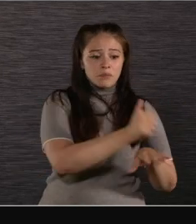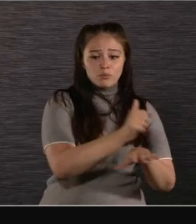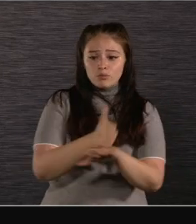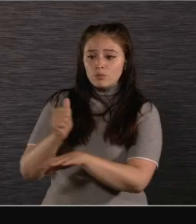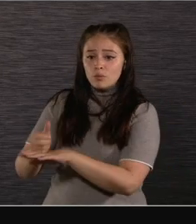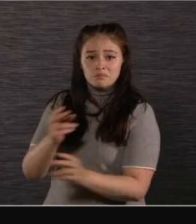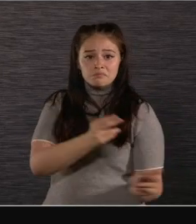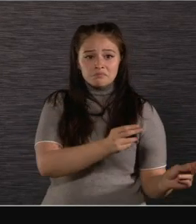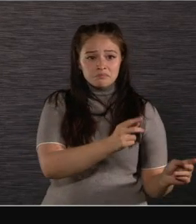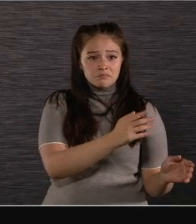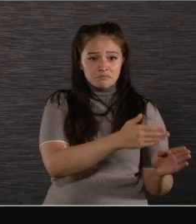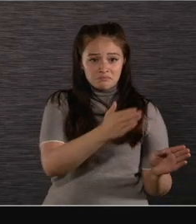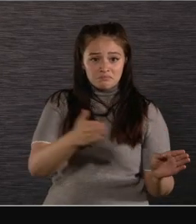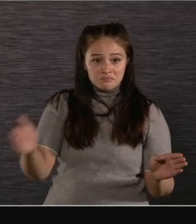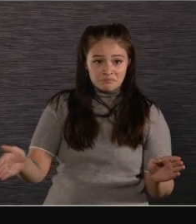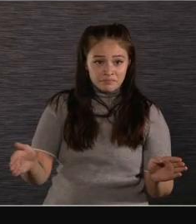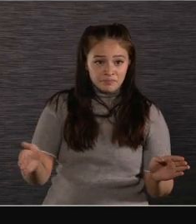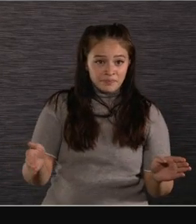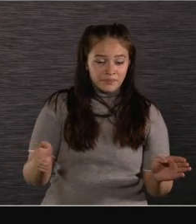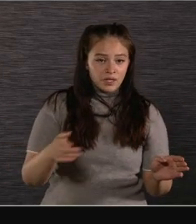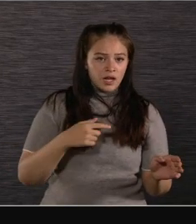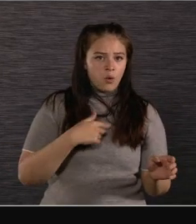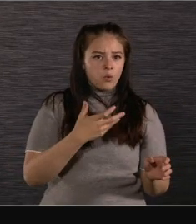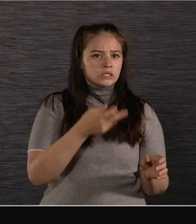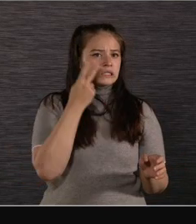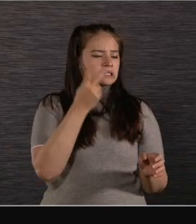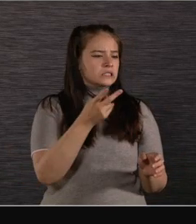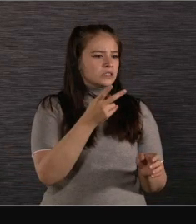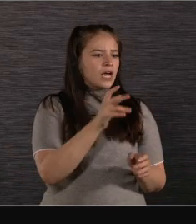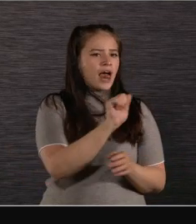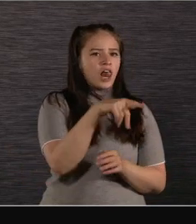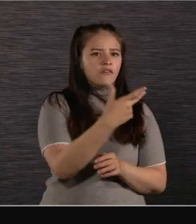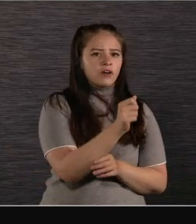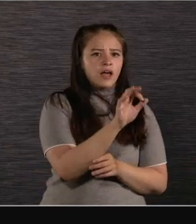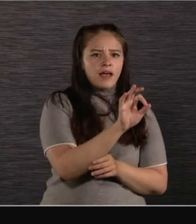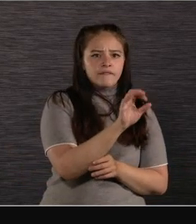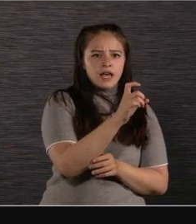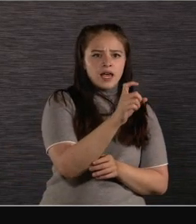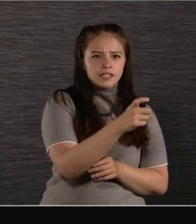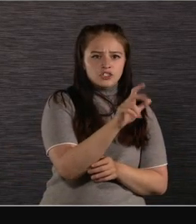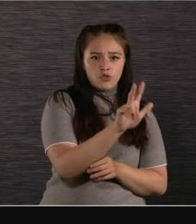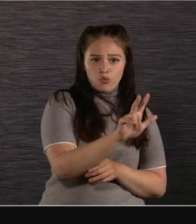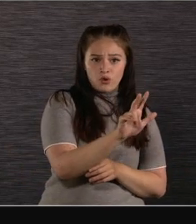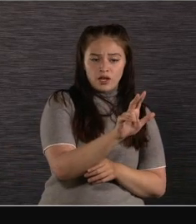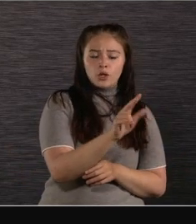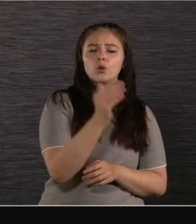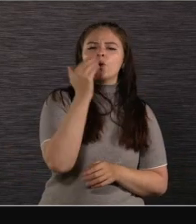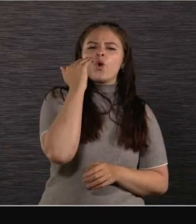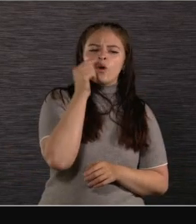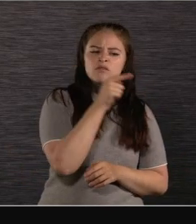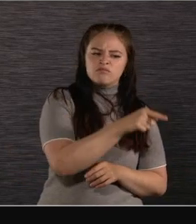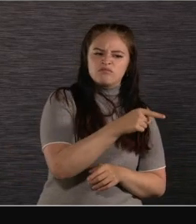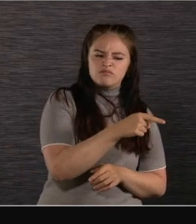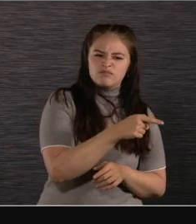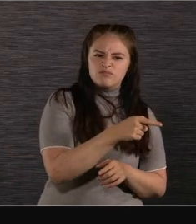and I chose to mount the FX3 knowing it's a workhorse in all conditions.